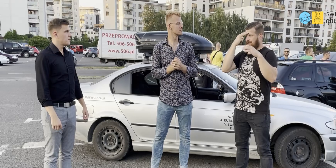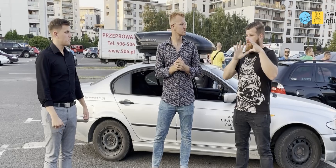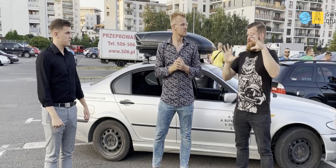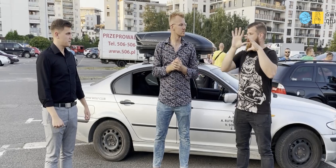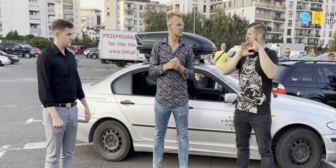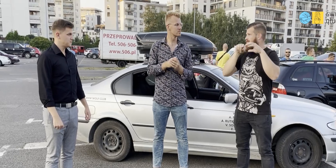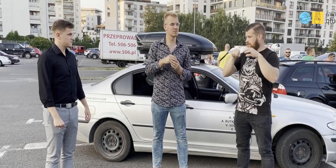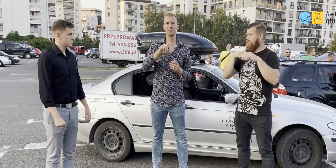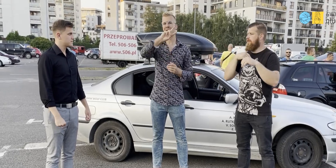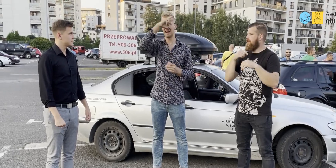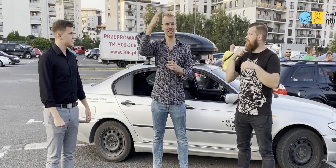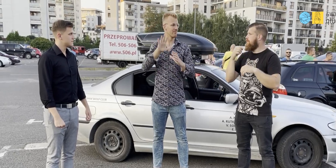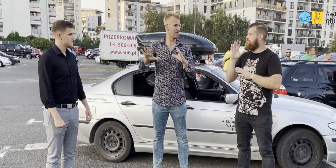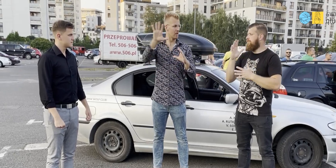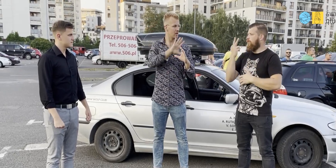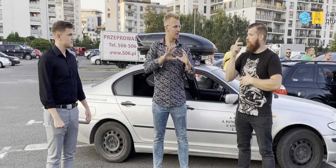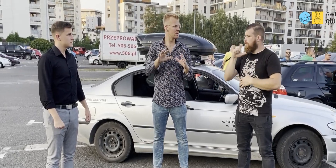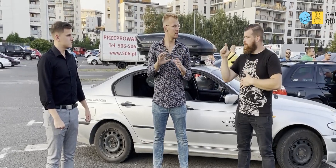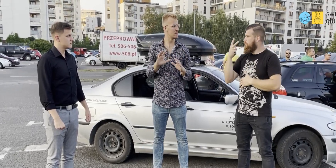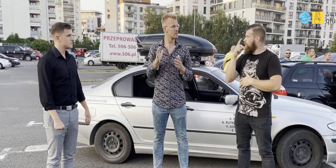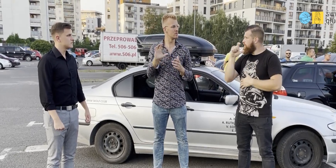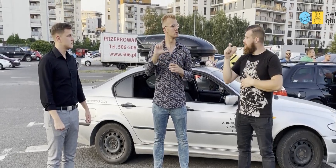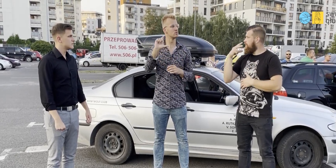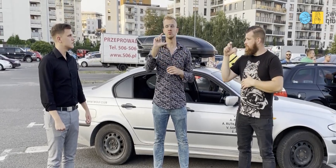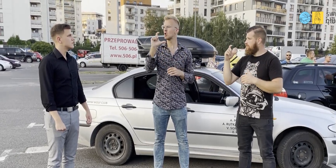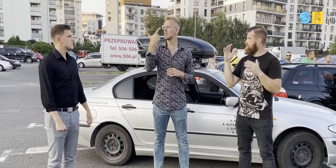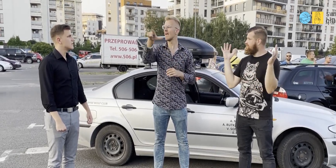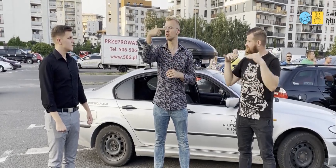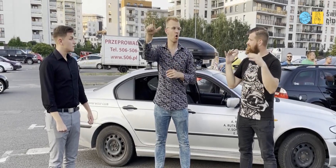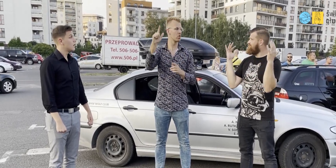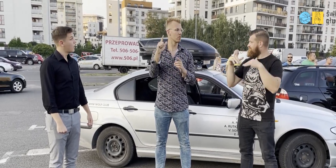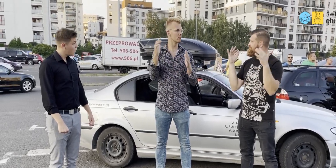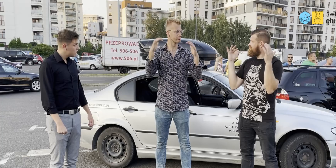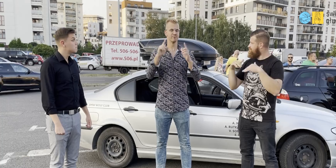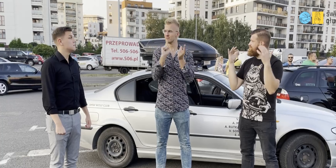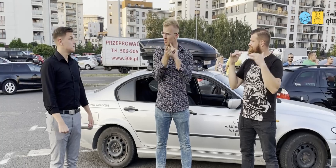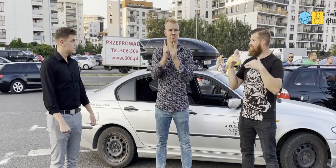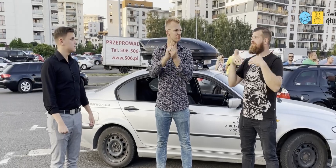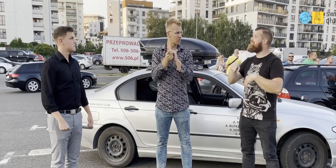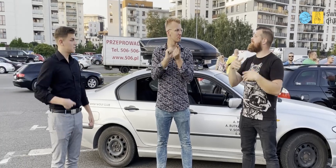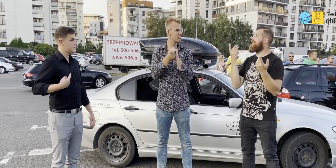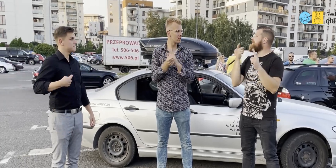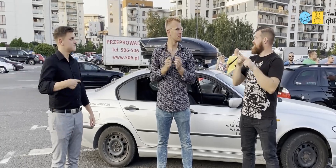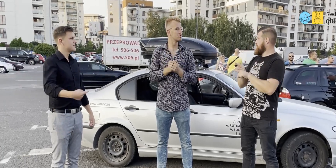[G]: In Lithuania, we organize meetings about every 2 weeks,